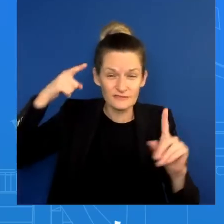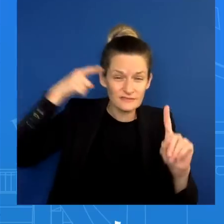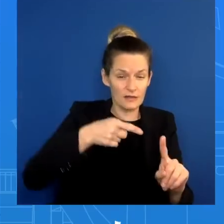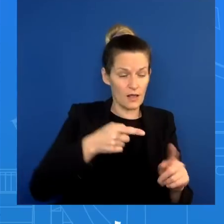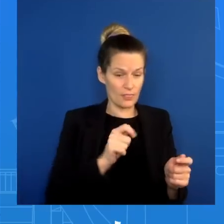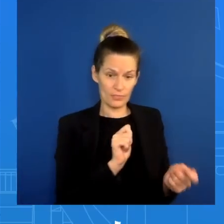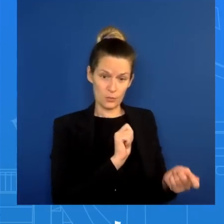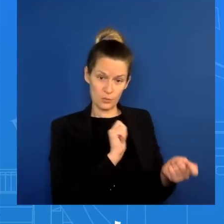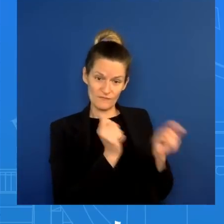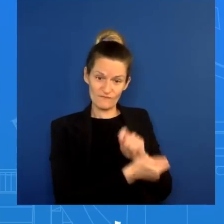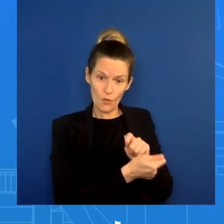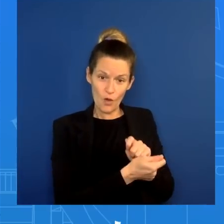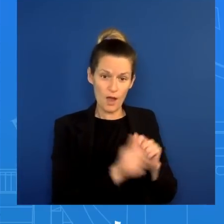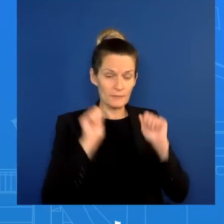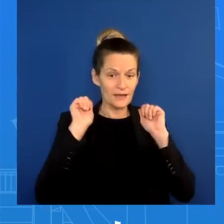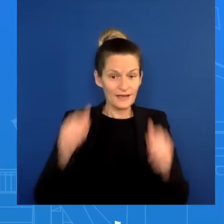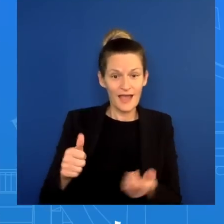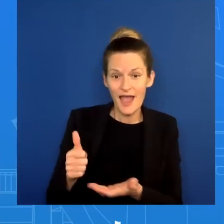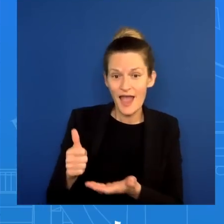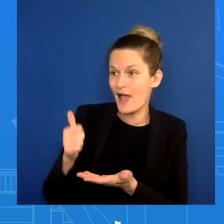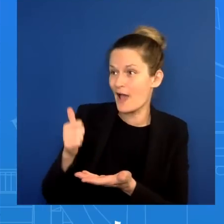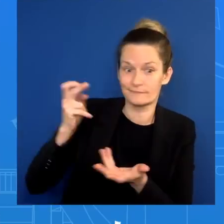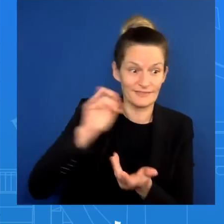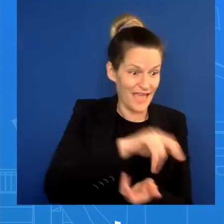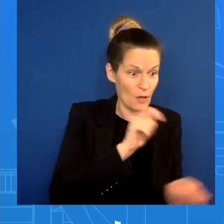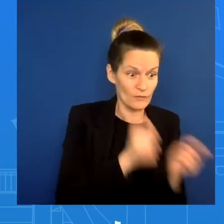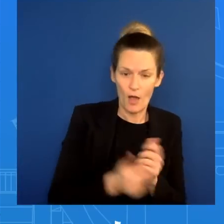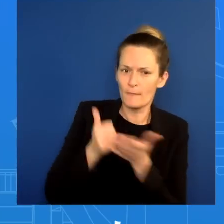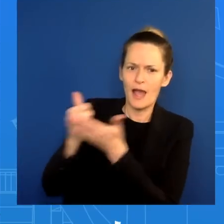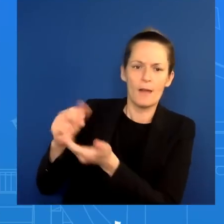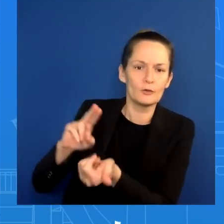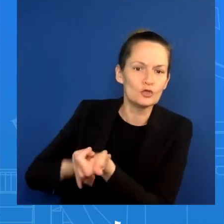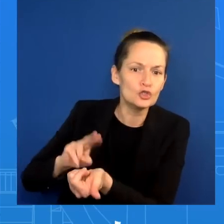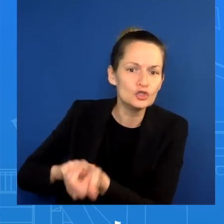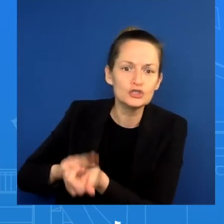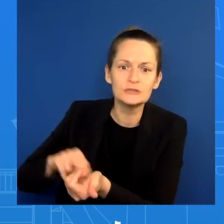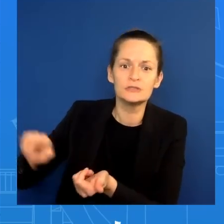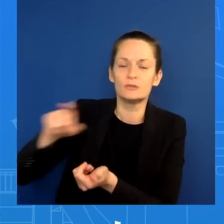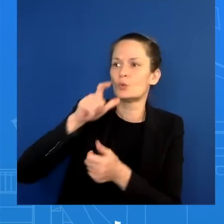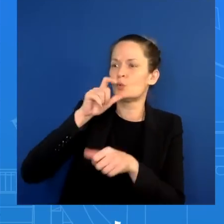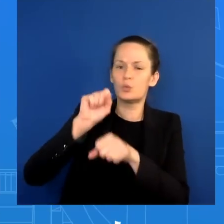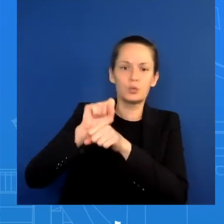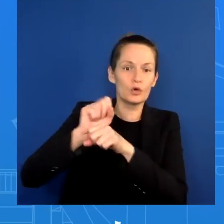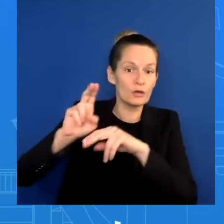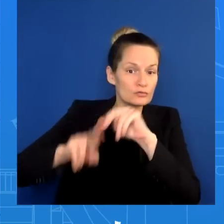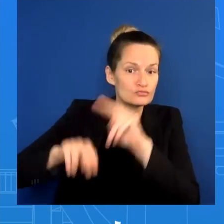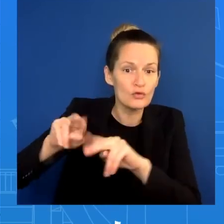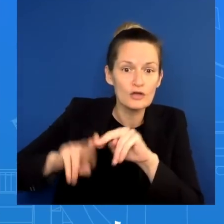so we can help firefighters and making sure that their payment are cut in half as well. Because those remember,